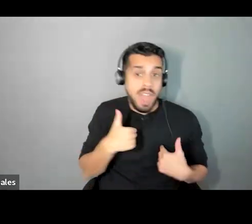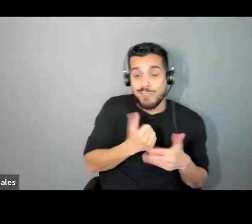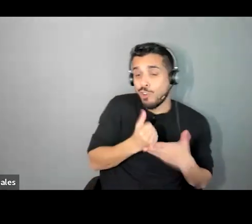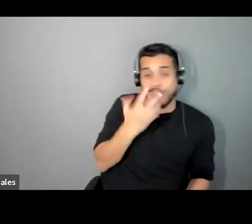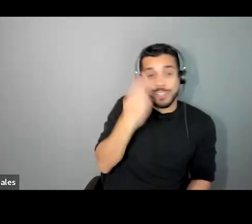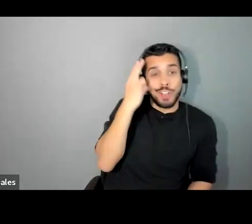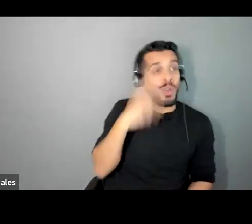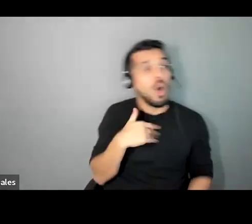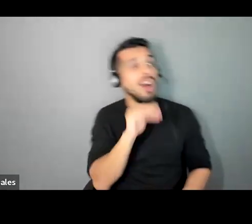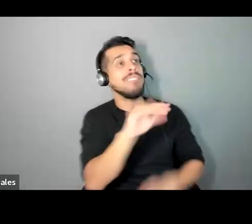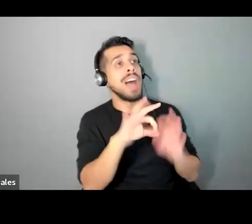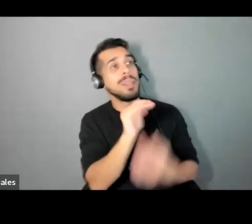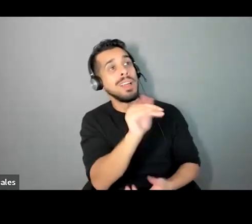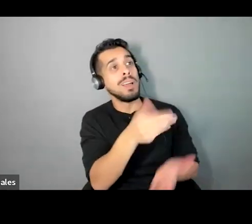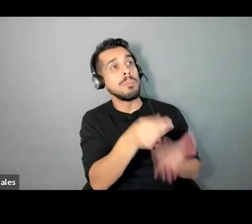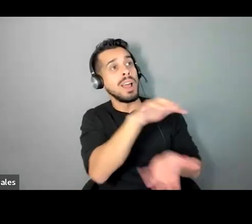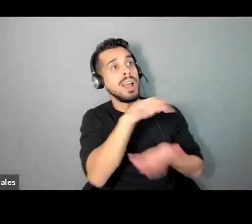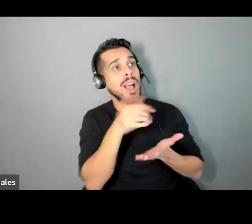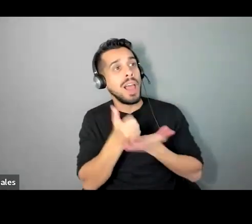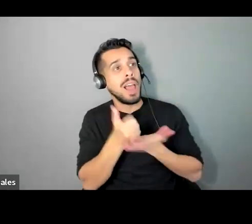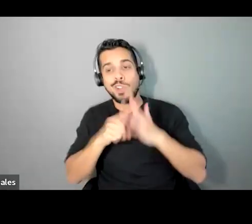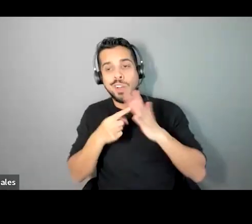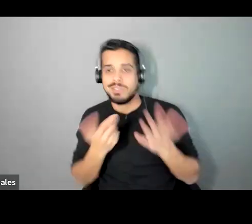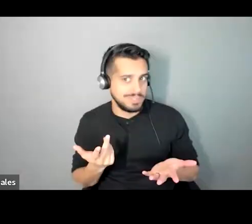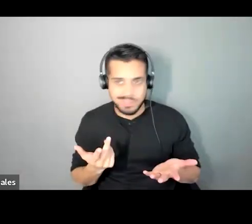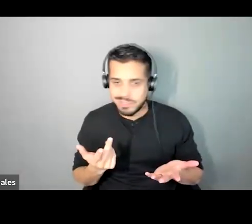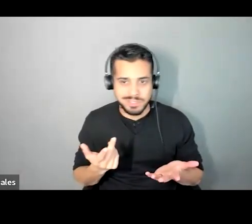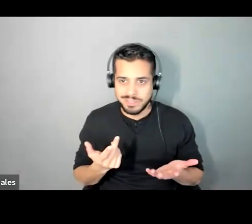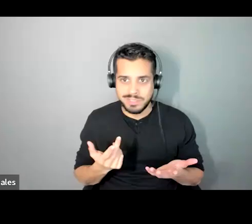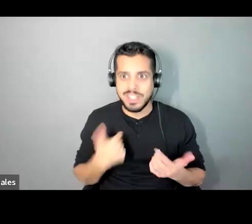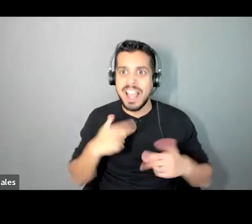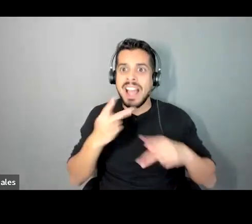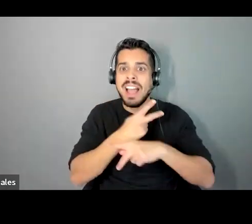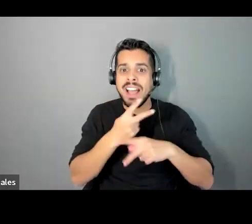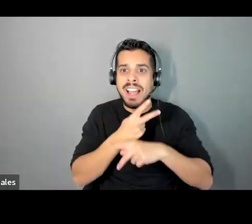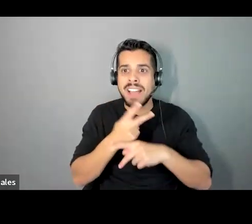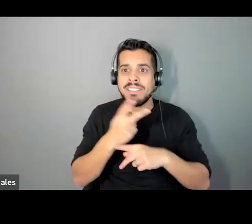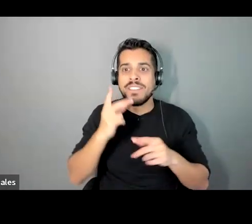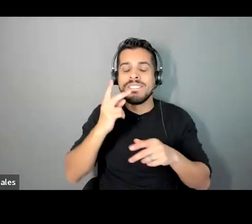Um... uh... and so, I had to figure out this thing called cash flow immediately.